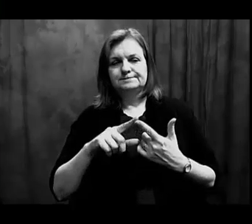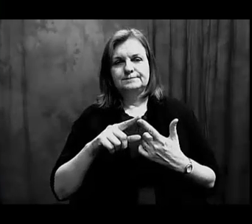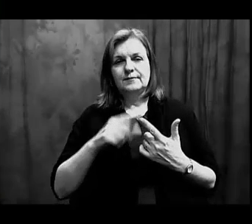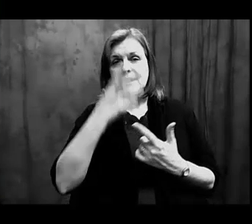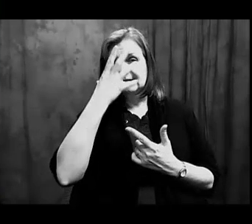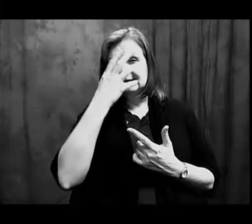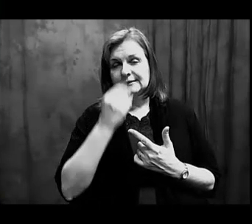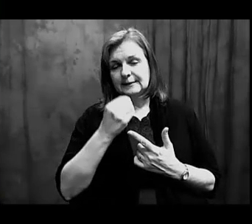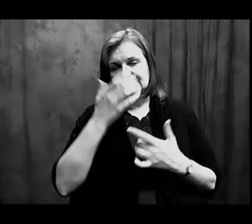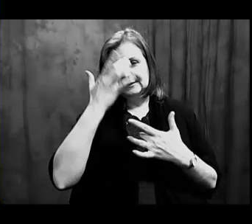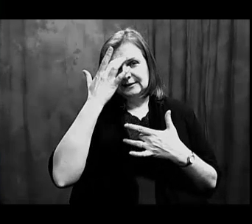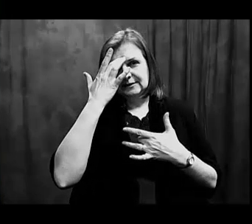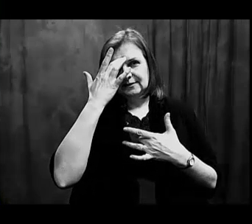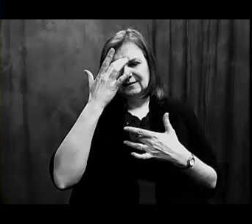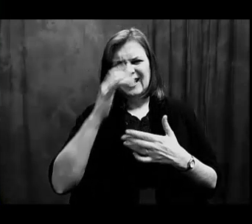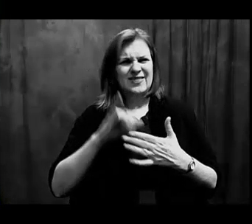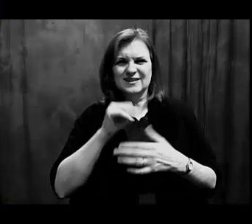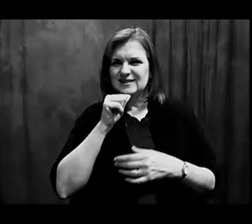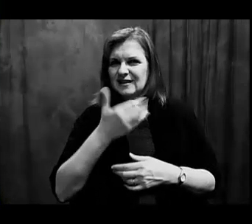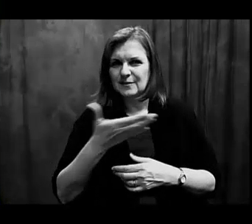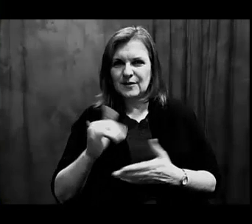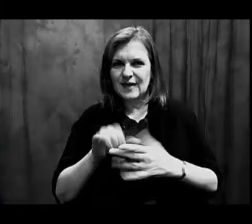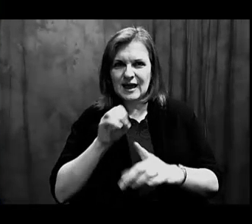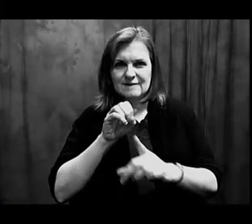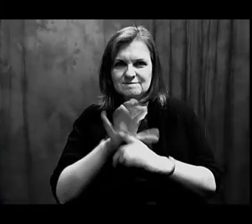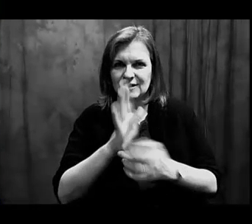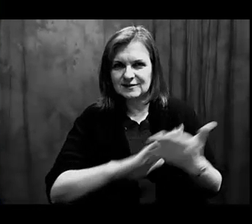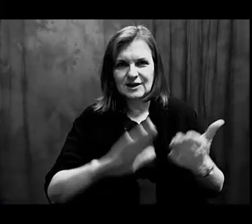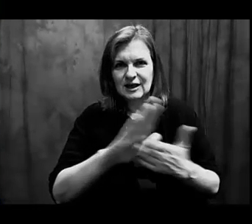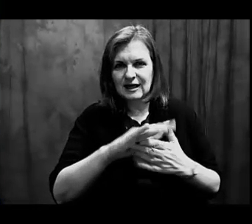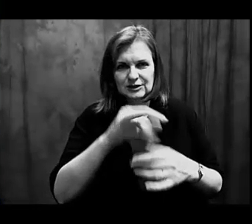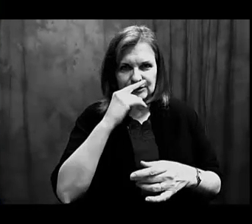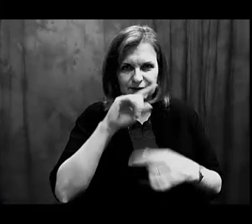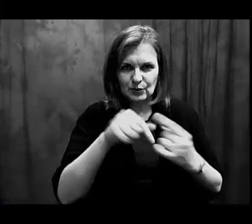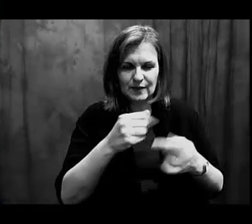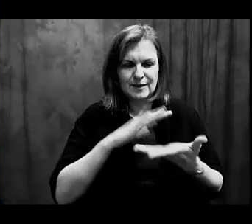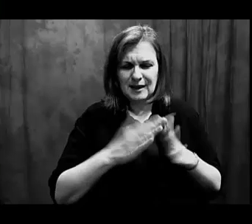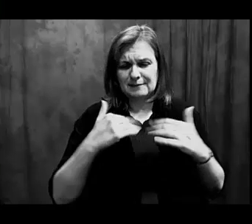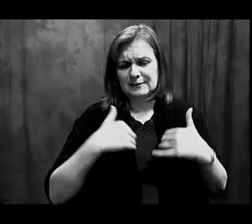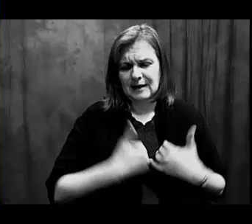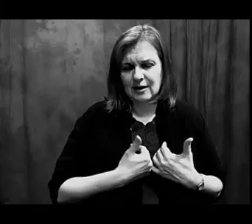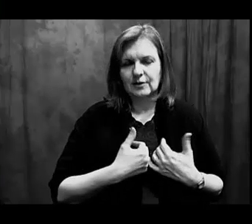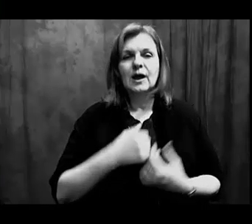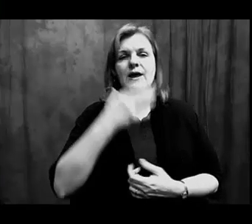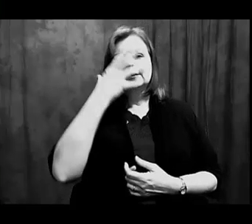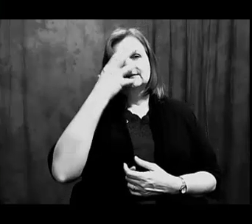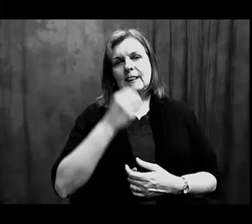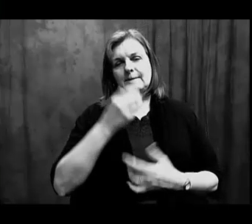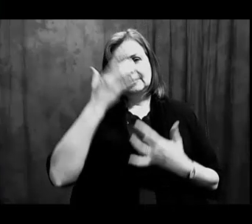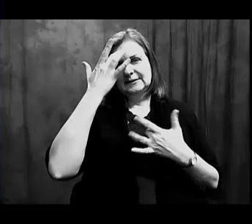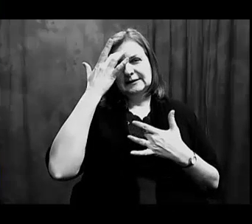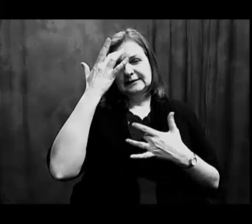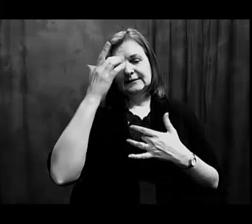this is not just something that affects college kids when they get too tired -- sleeping